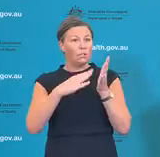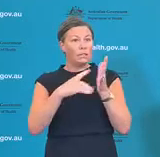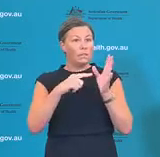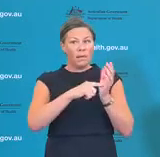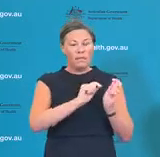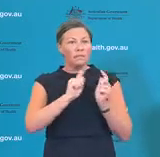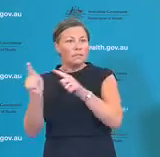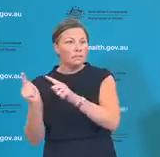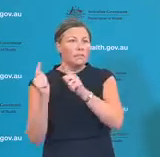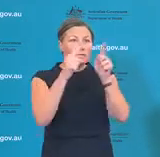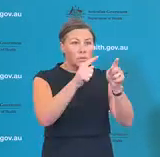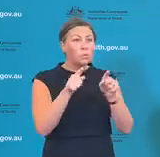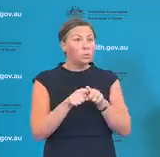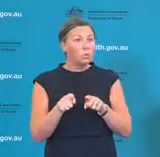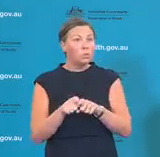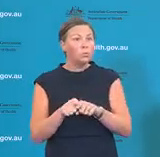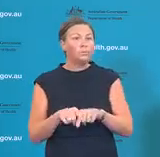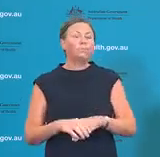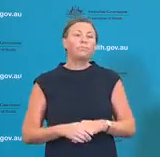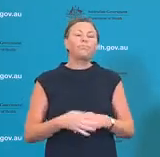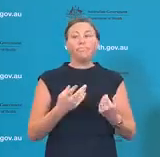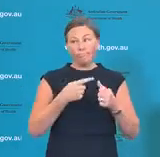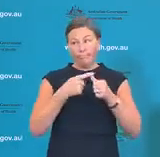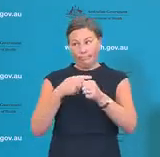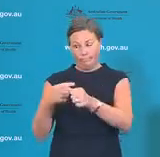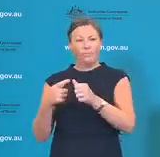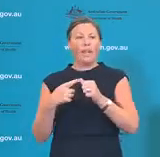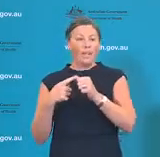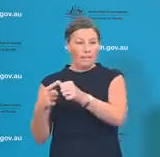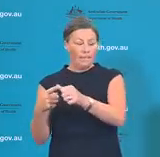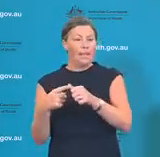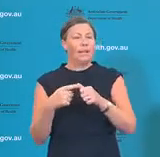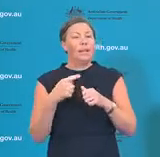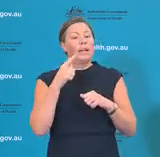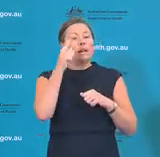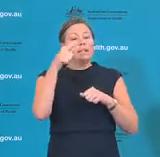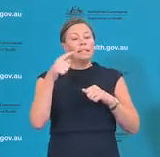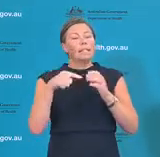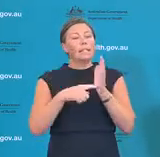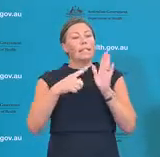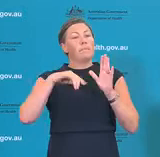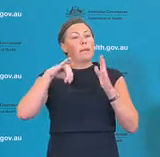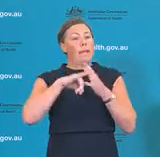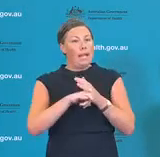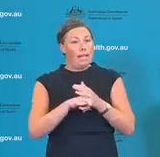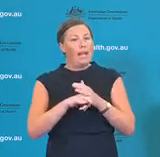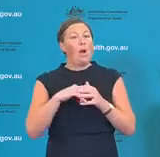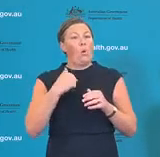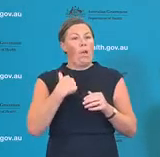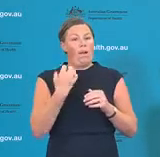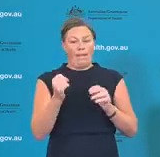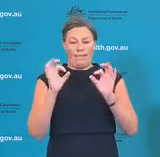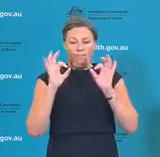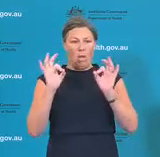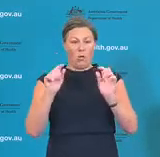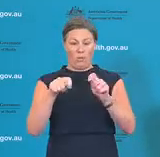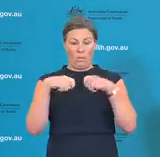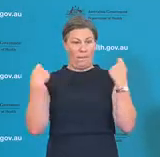Tasmania is to deploy an Australian Medical Assistance Team, that's a team of